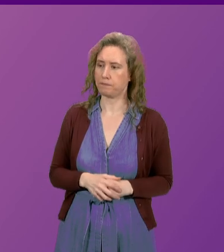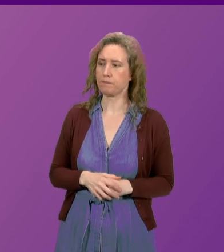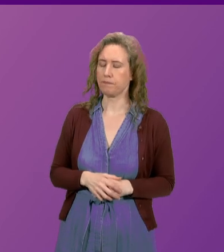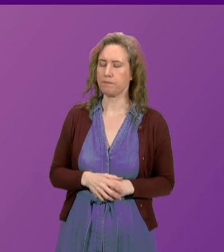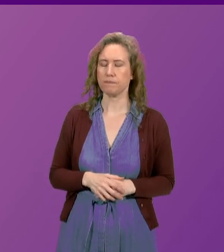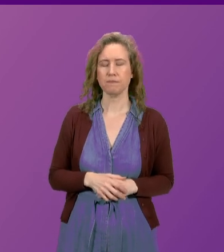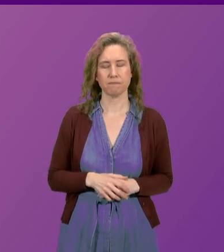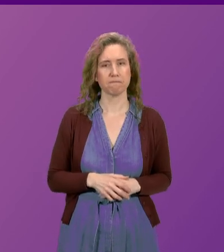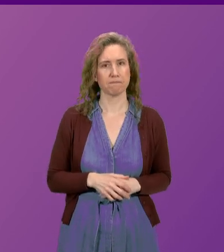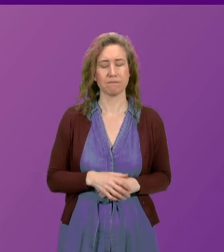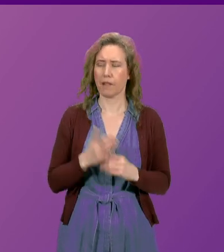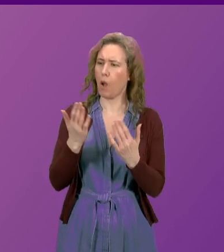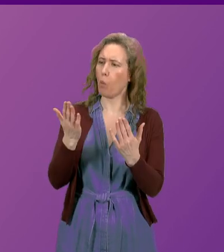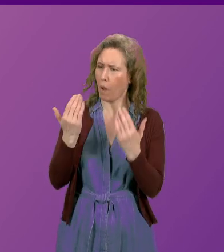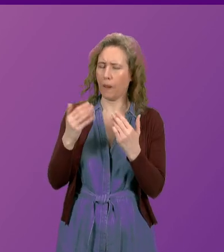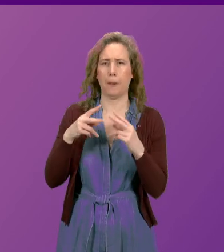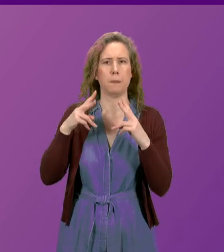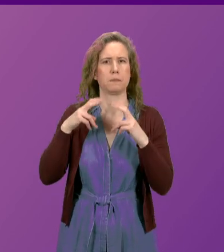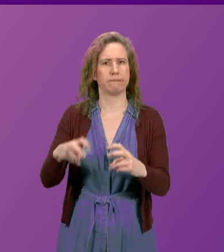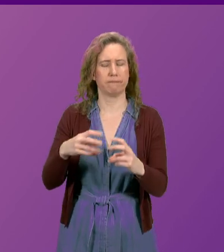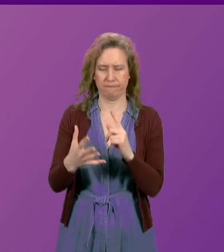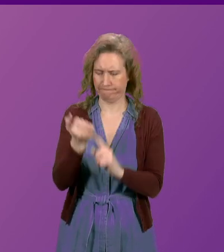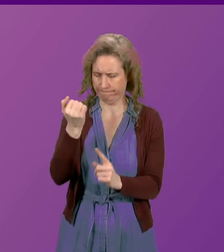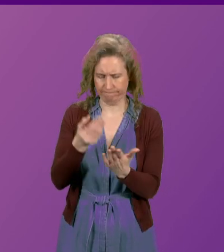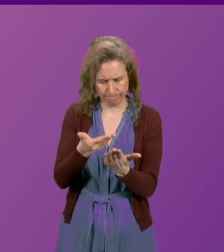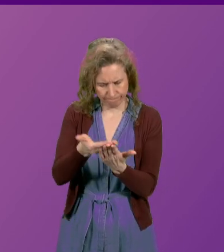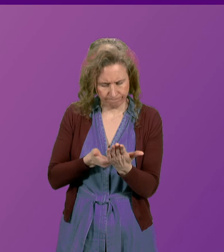I very much welcome the findings from the report, which signals a strengthening of